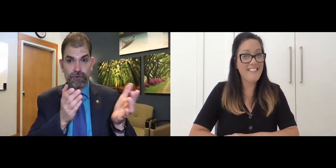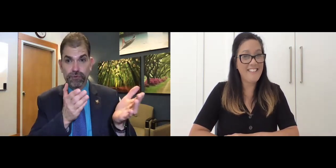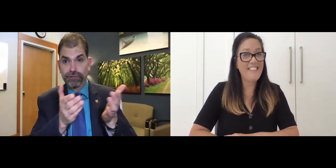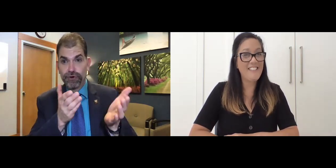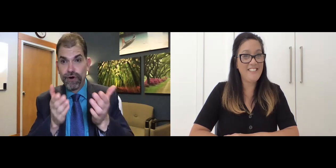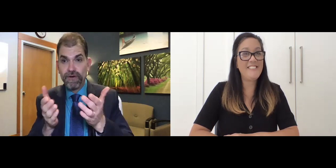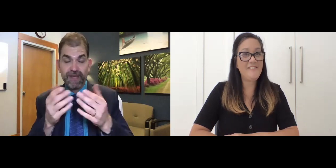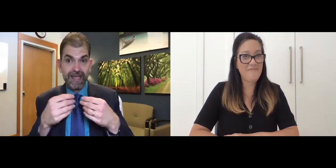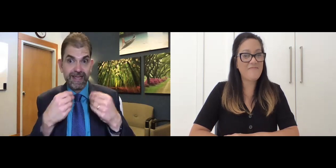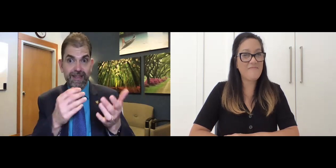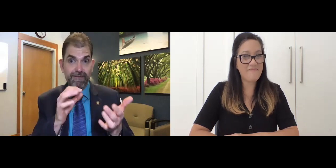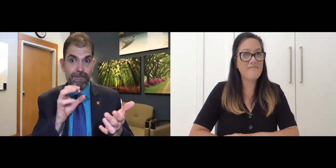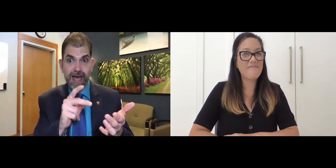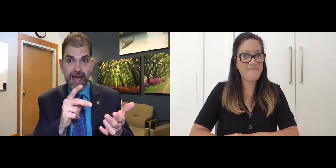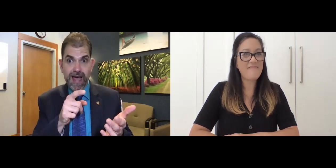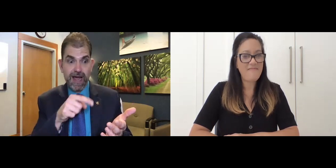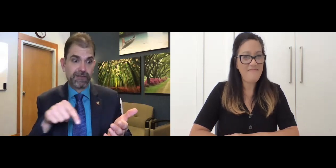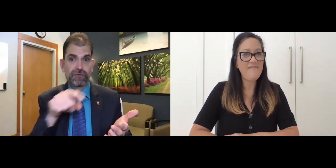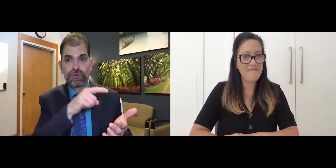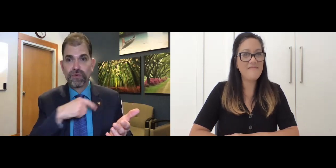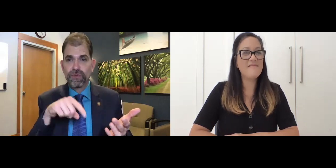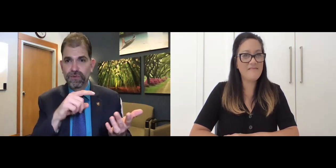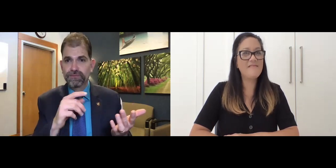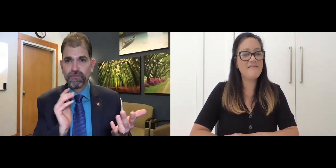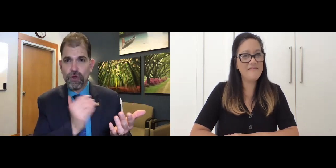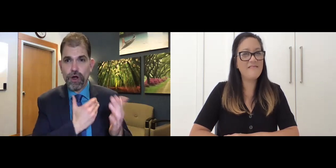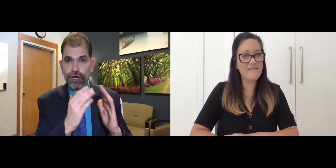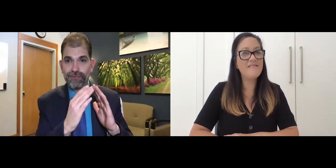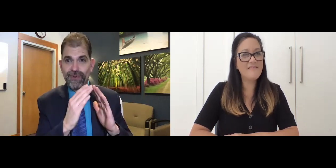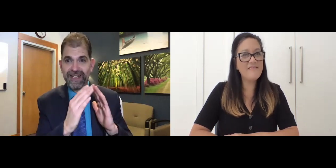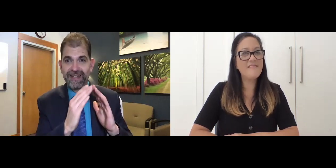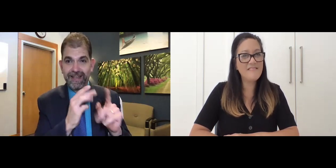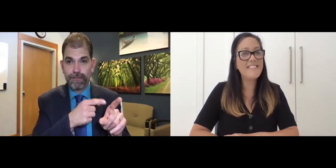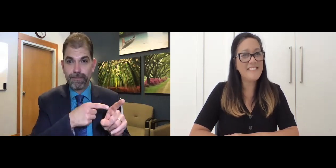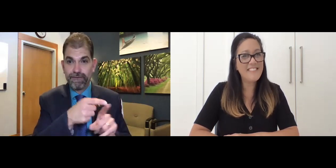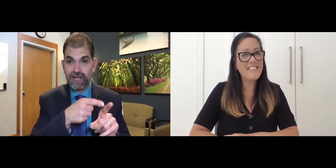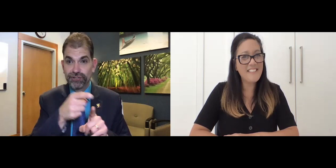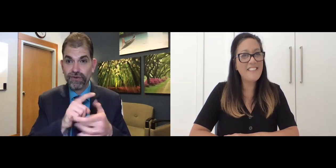experience. And I got so much back from that